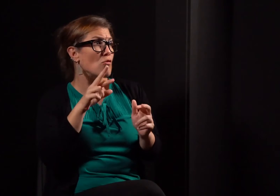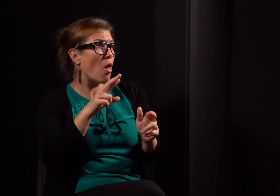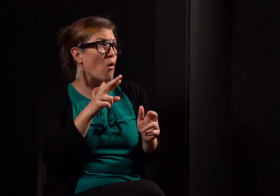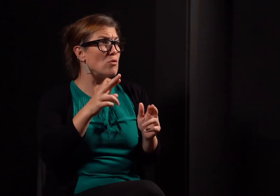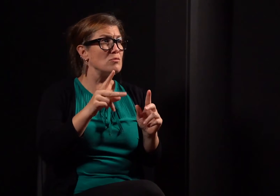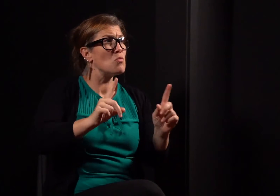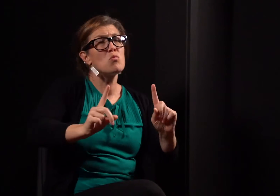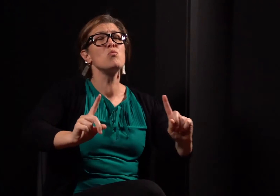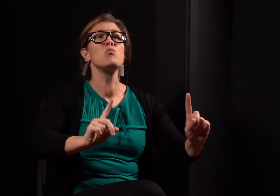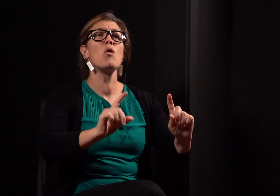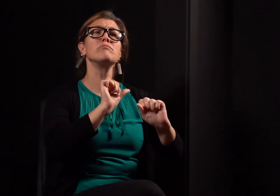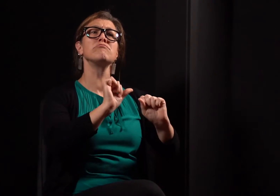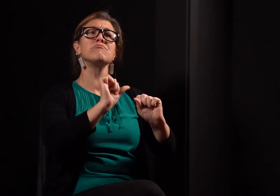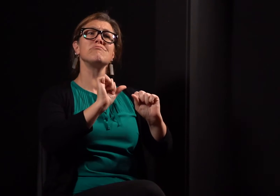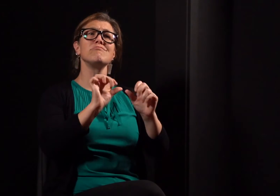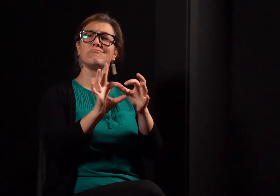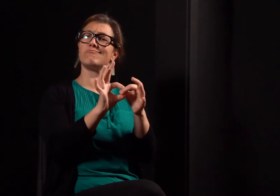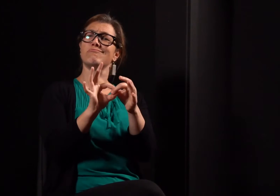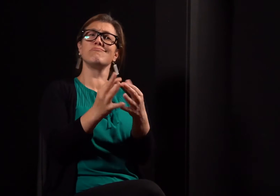and to know, you know, what the relationship is.